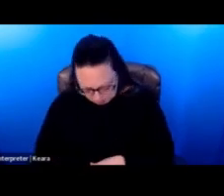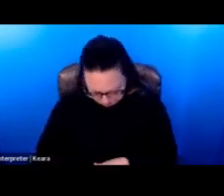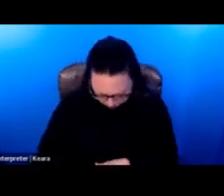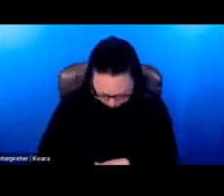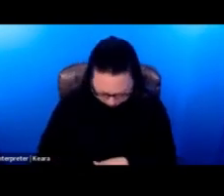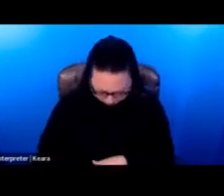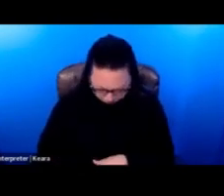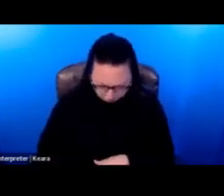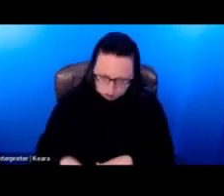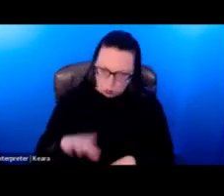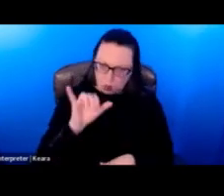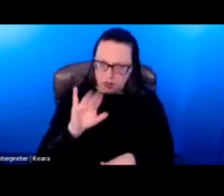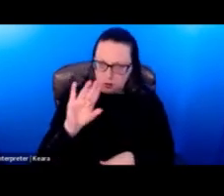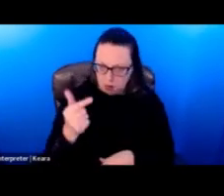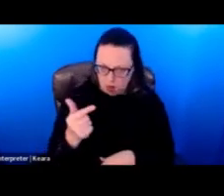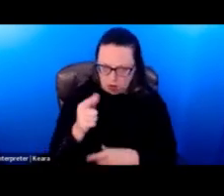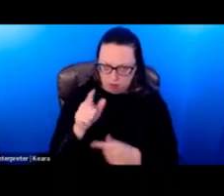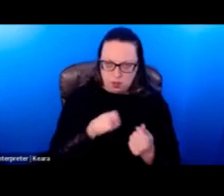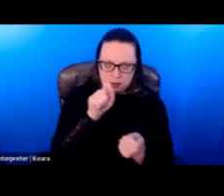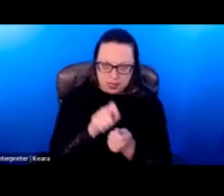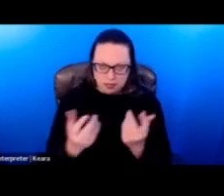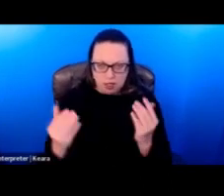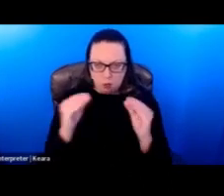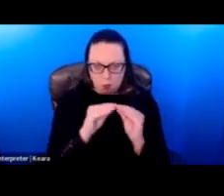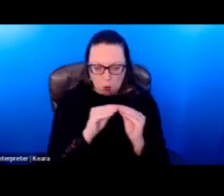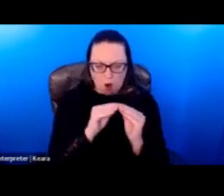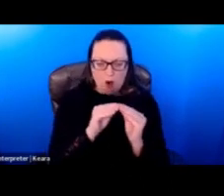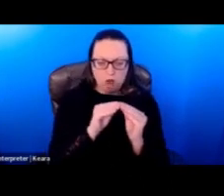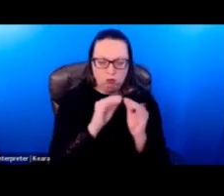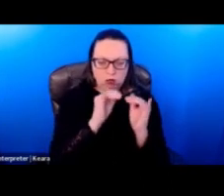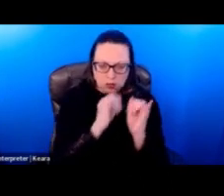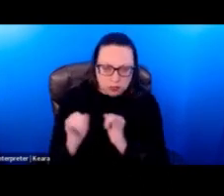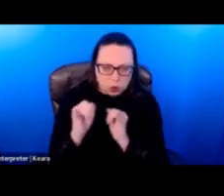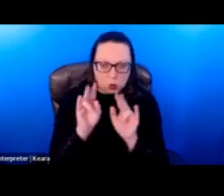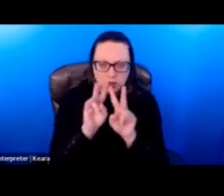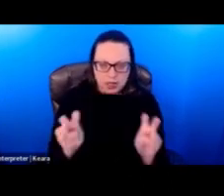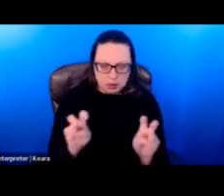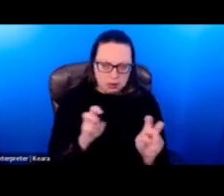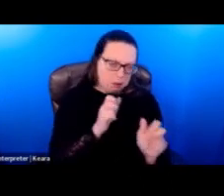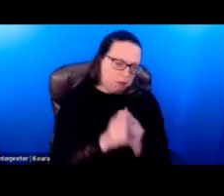that more tailored assessments can take place beyond the traditional, full comprehensive